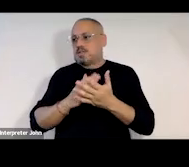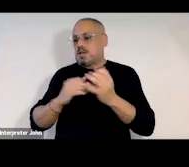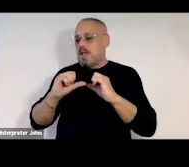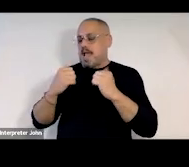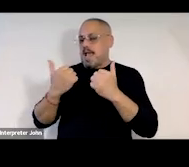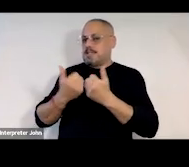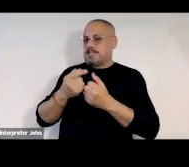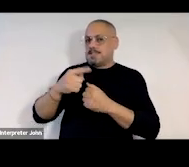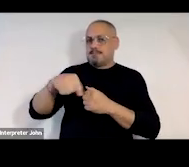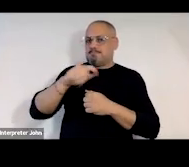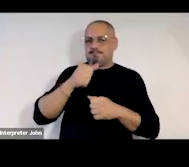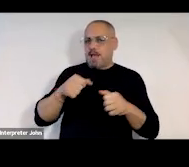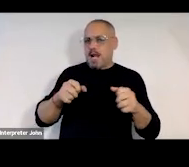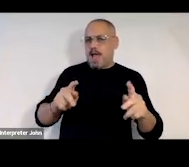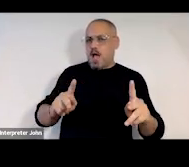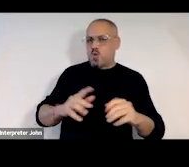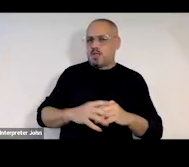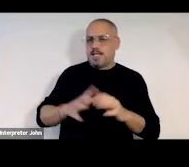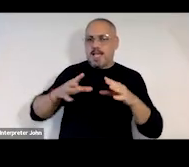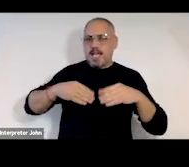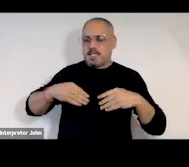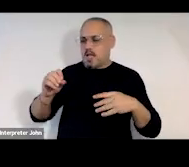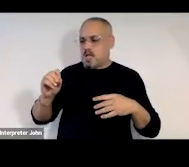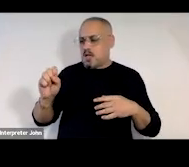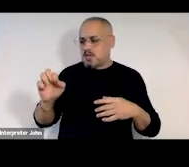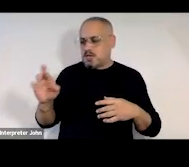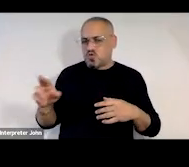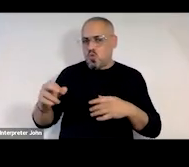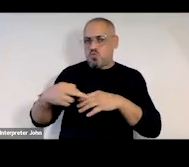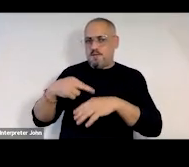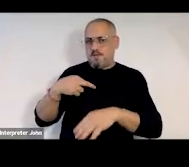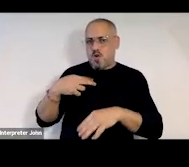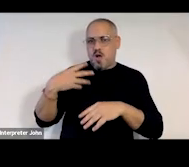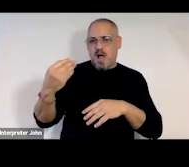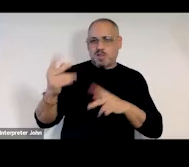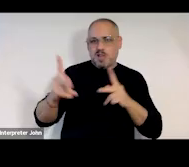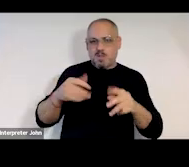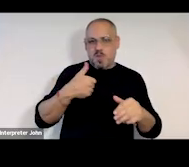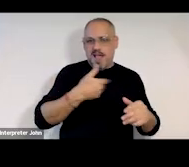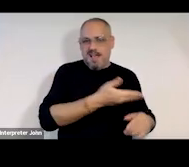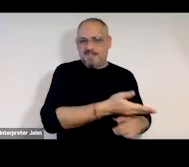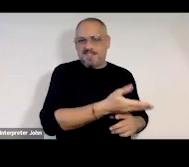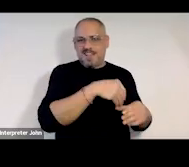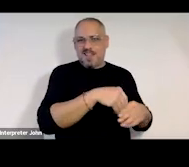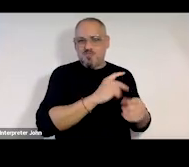they are not allowed to accept SOAR referrals outside of the folks that they have in their programs.